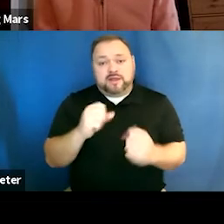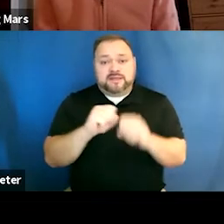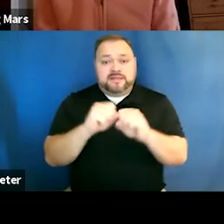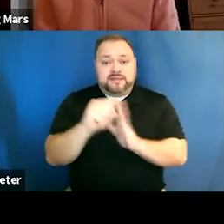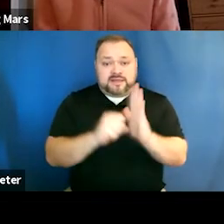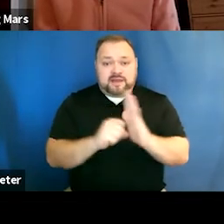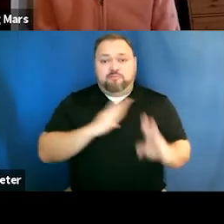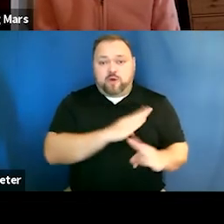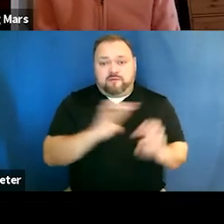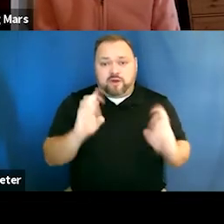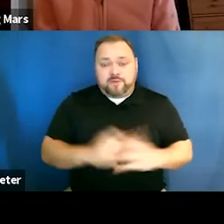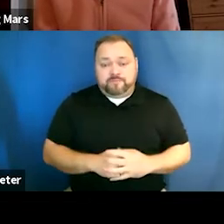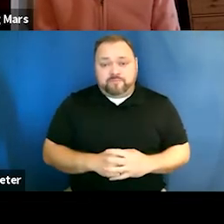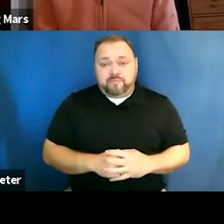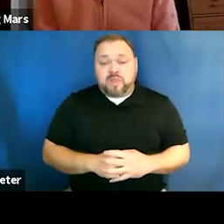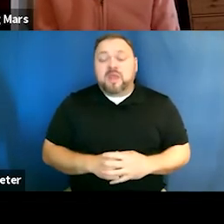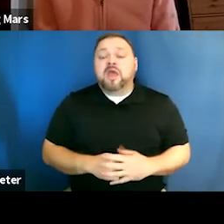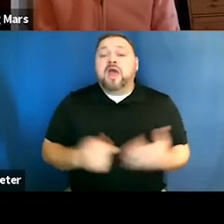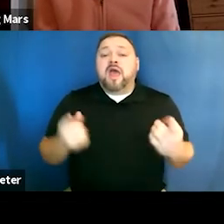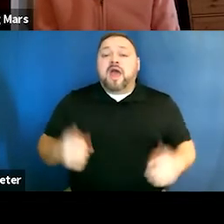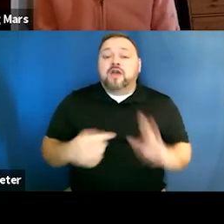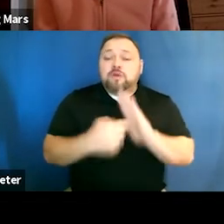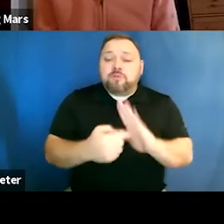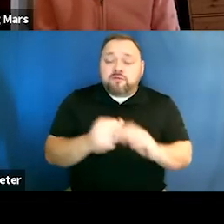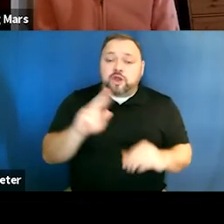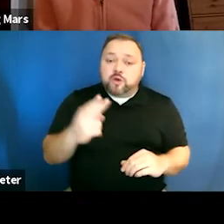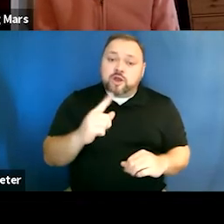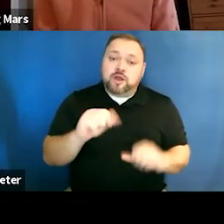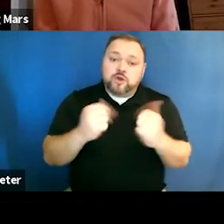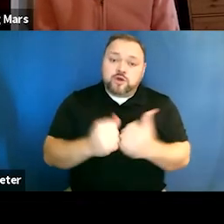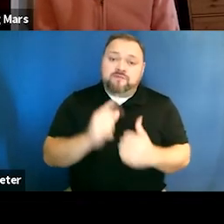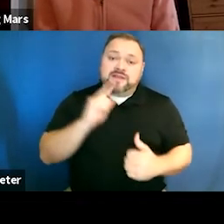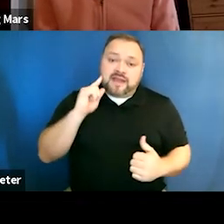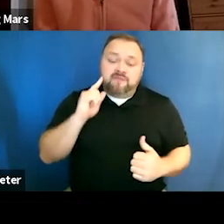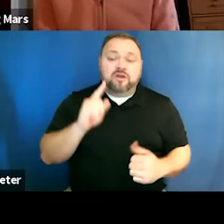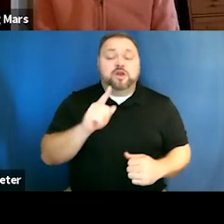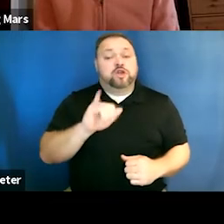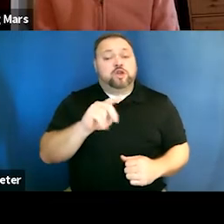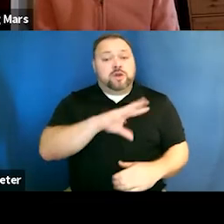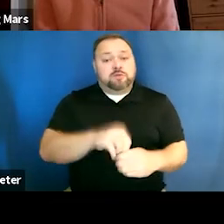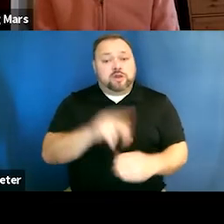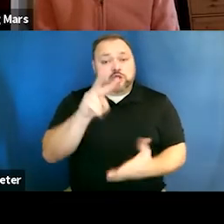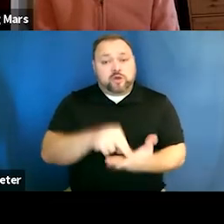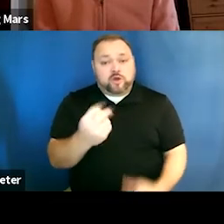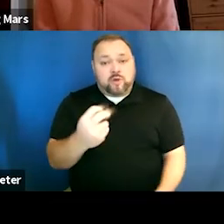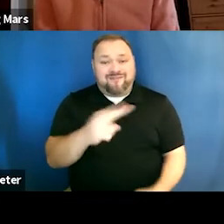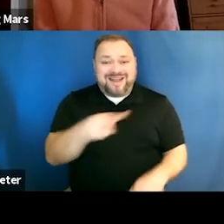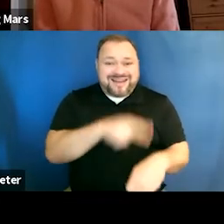As representation of the Utah Association of the Deaf, Jodi participated in the 2012 National Association of